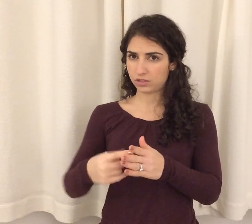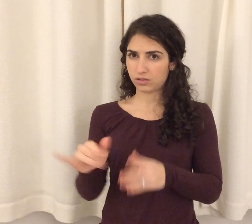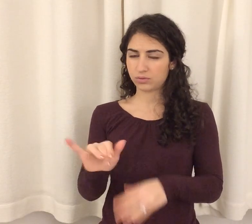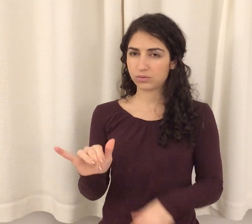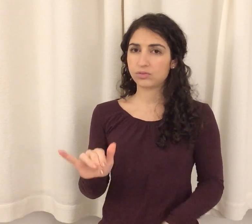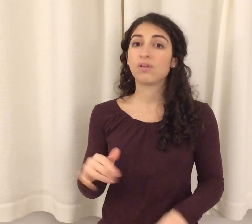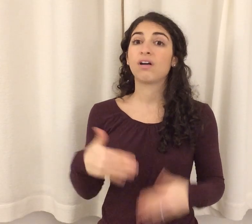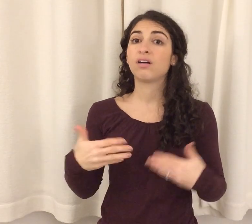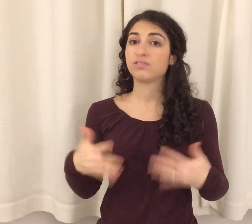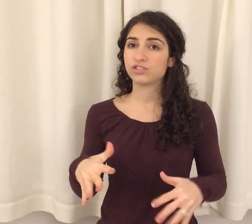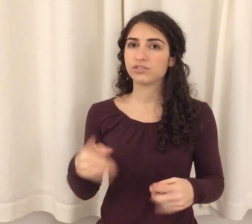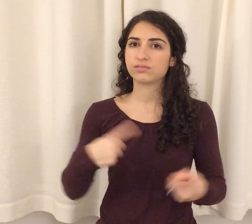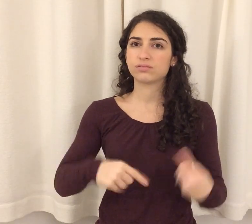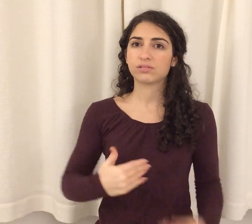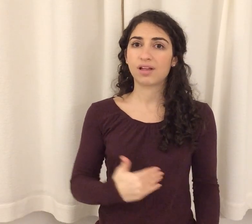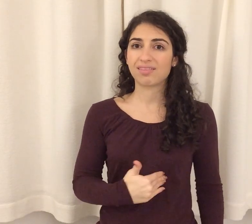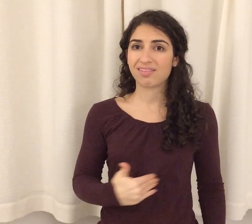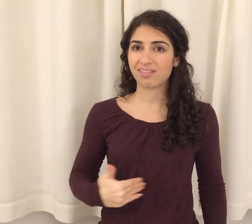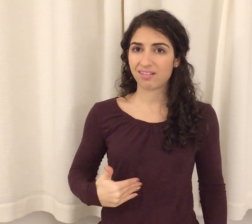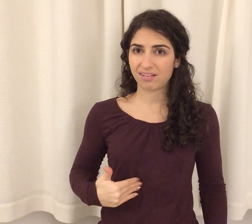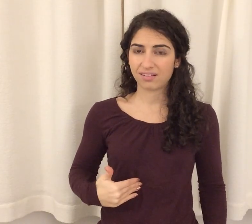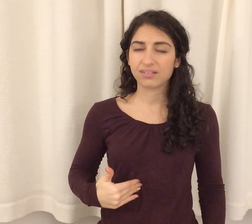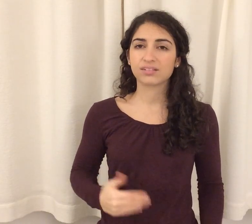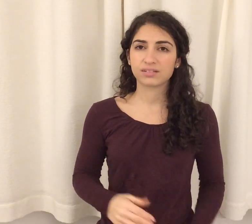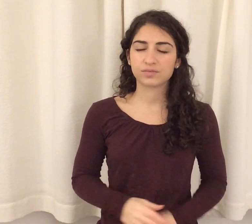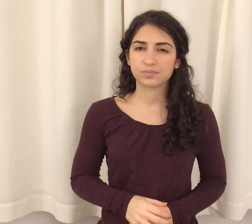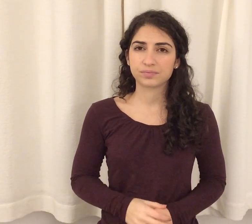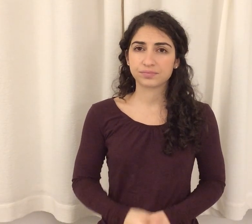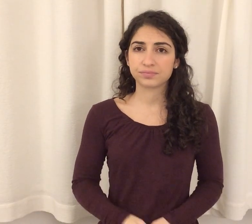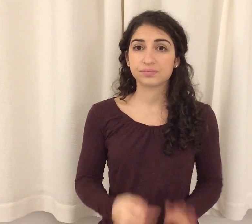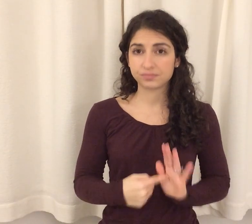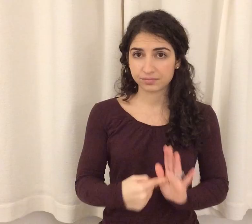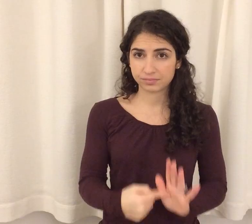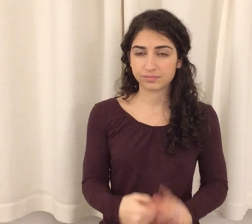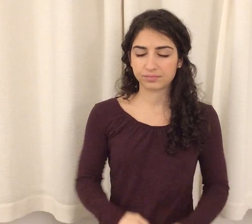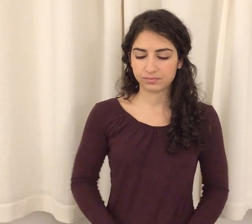"LUNG", as well, you should fingerspell. Once you've done that, you can sign LUNG like that..